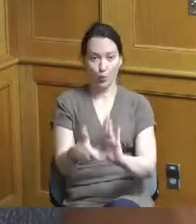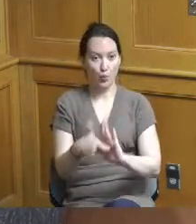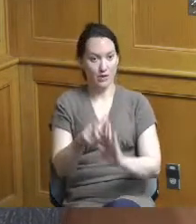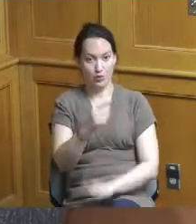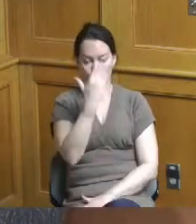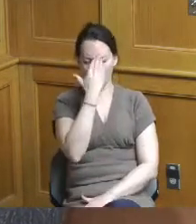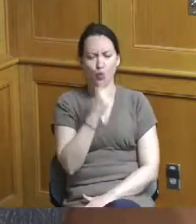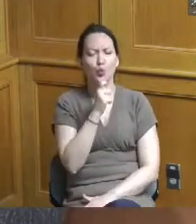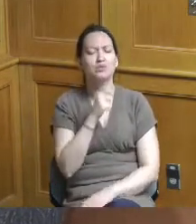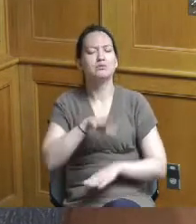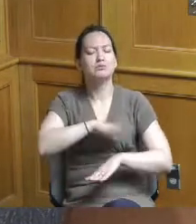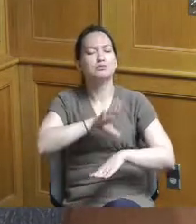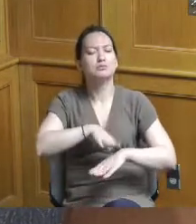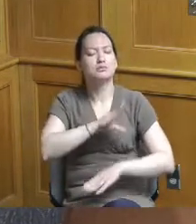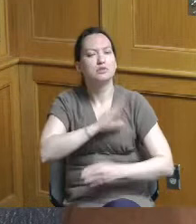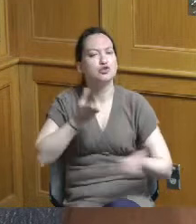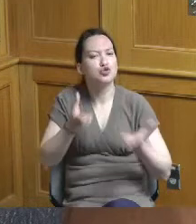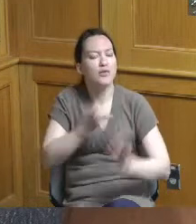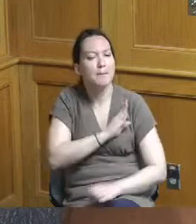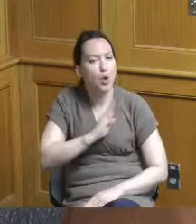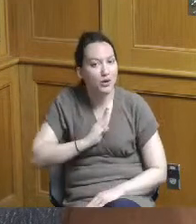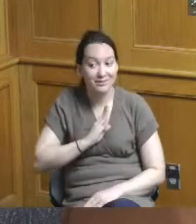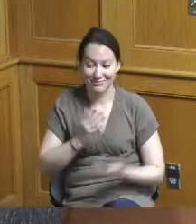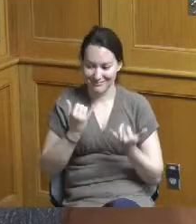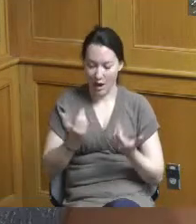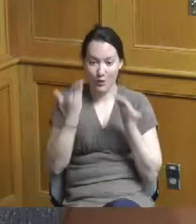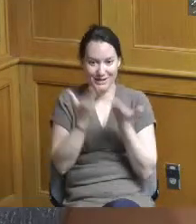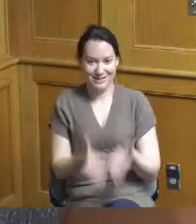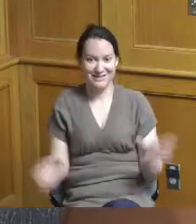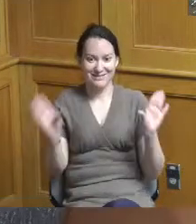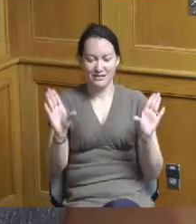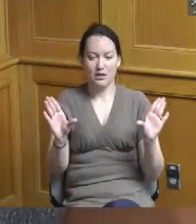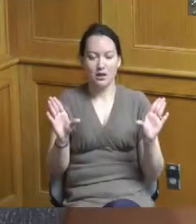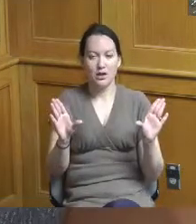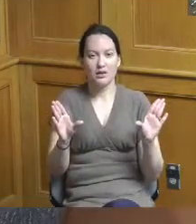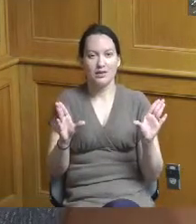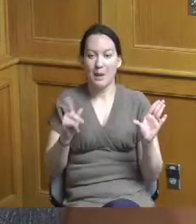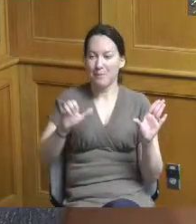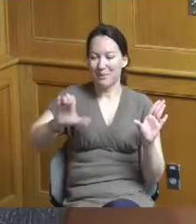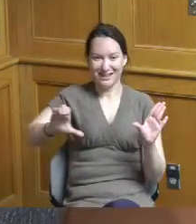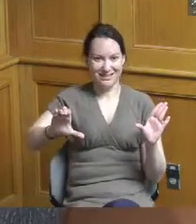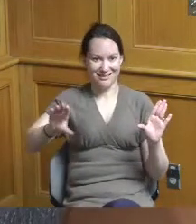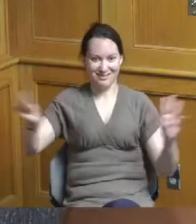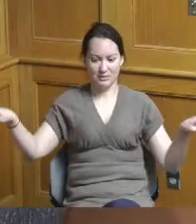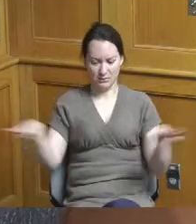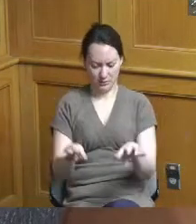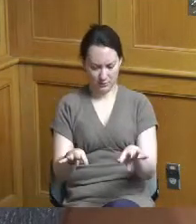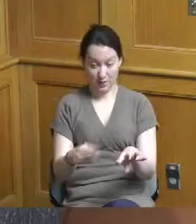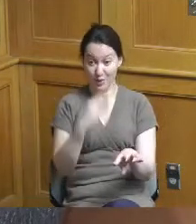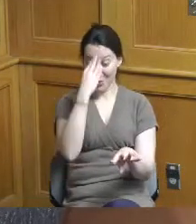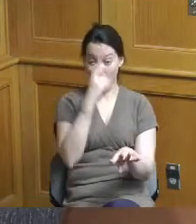these boards because we're now going into a public sphere and I want everybody to know who's making